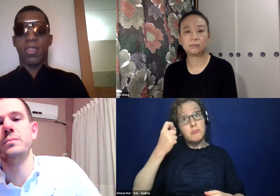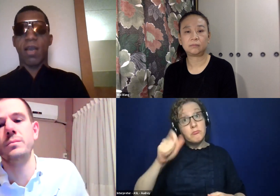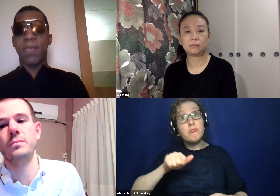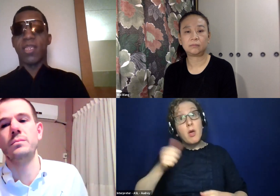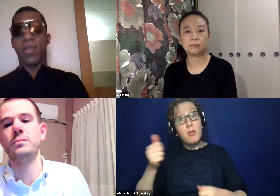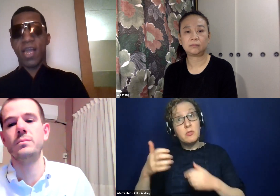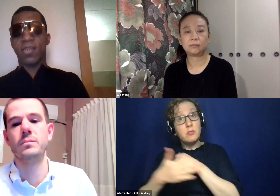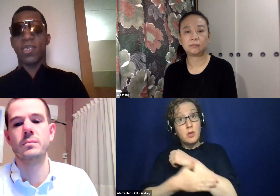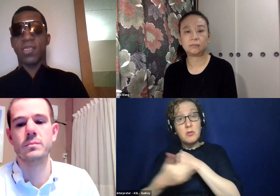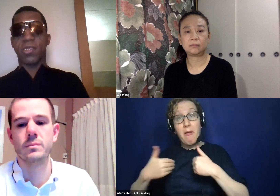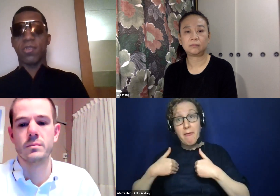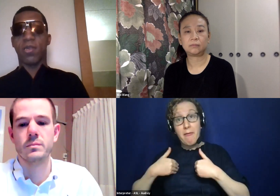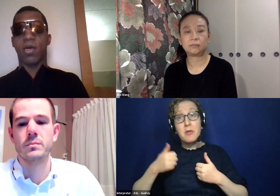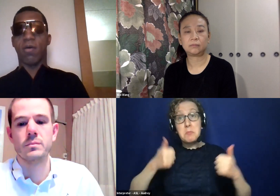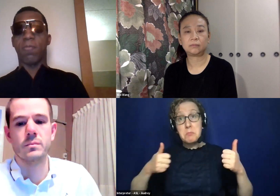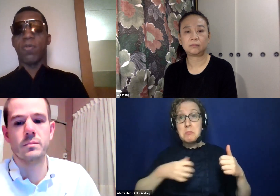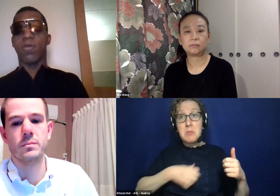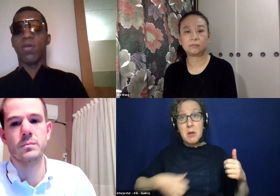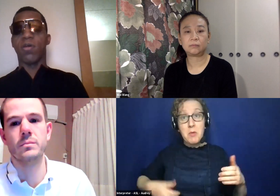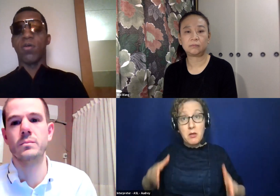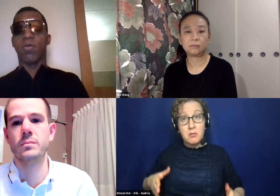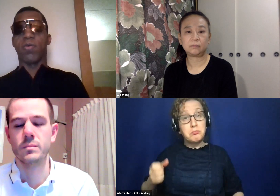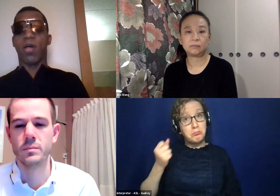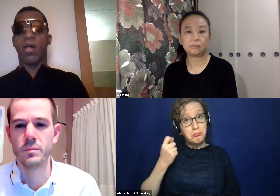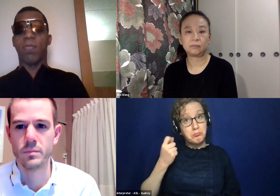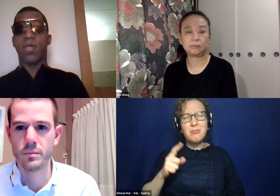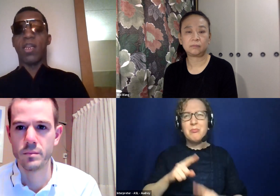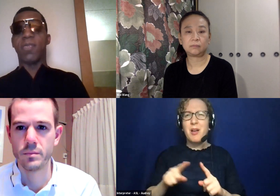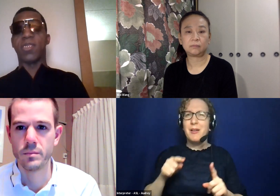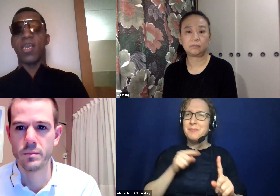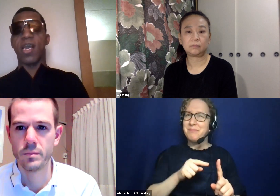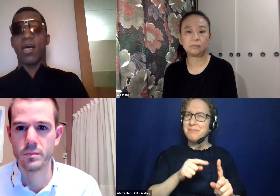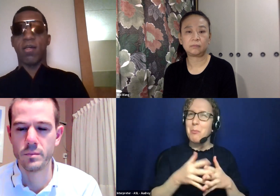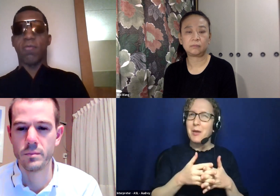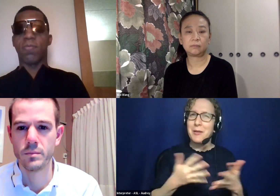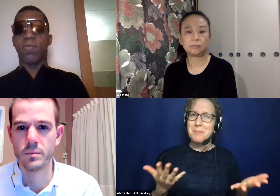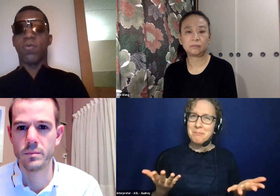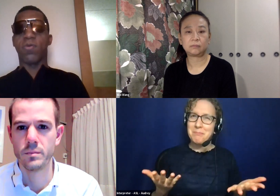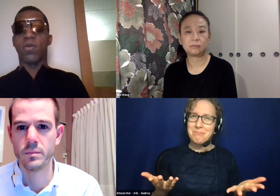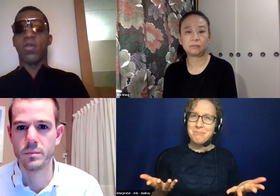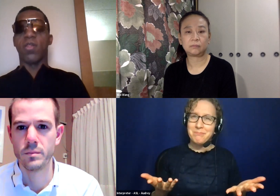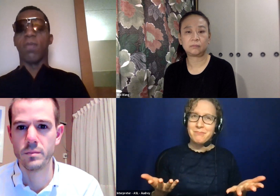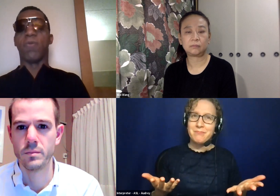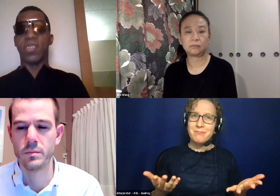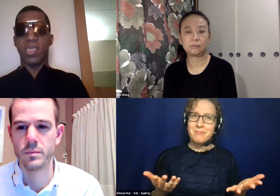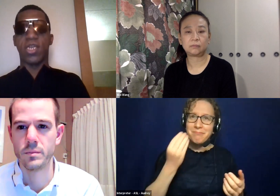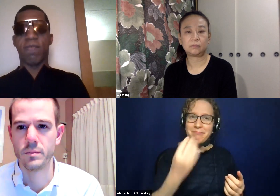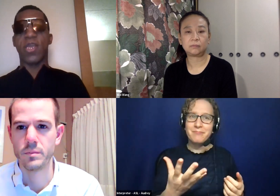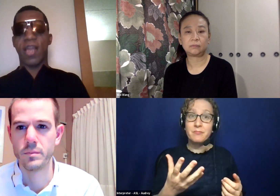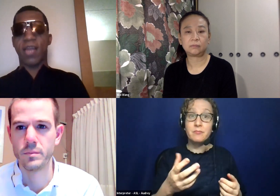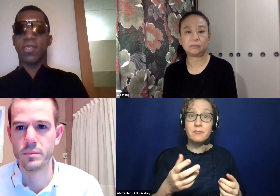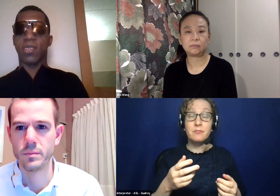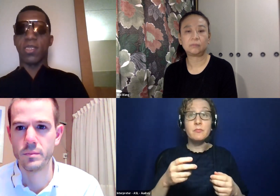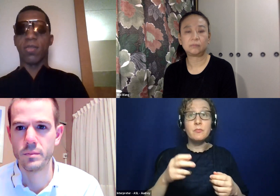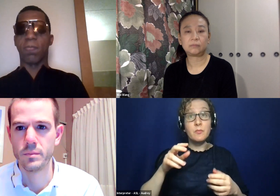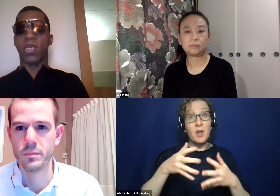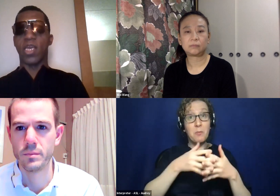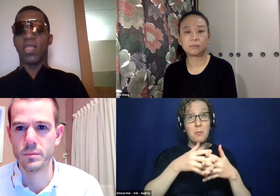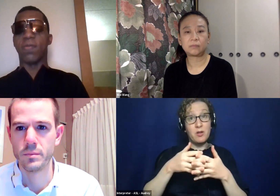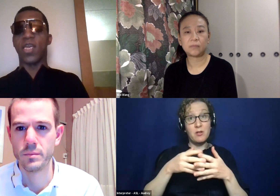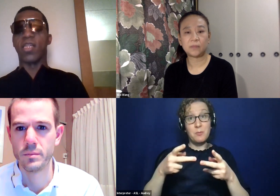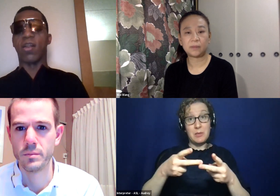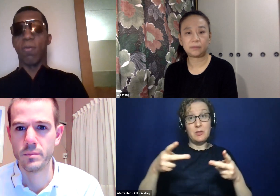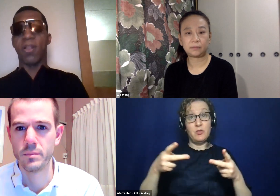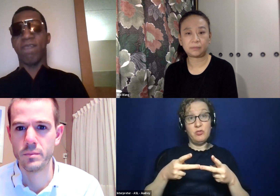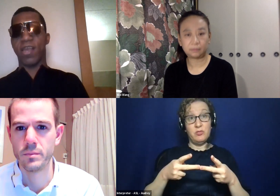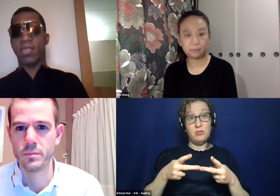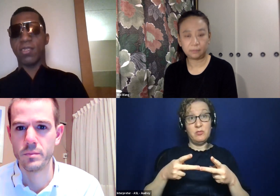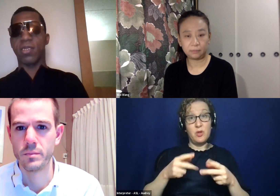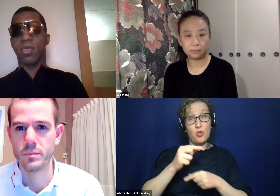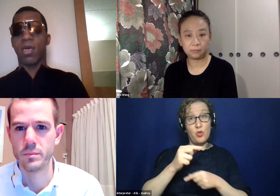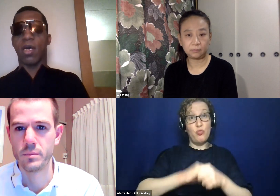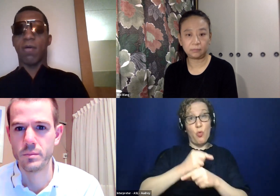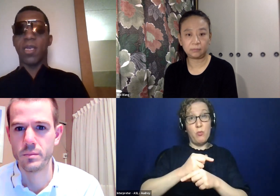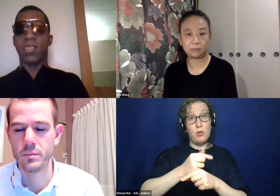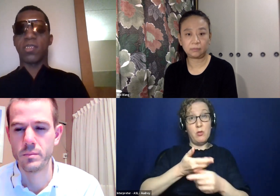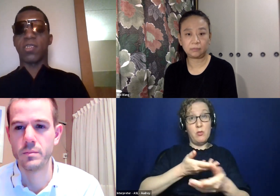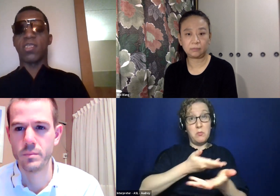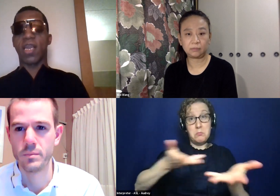the United States, let me say, the position of the United States in Global Affairs is